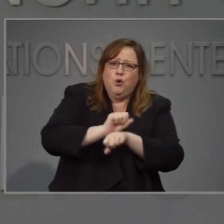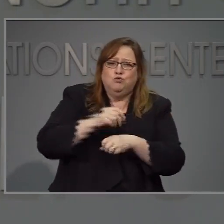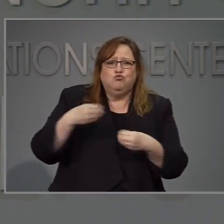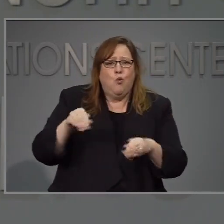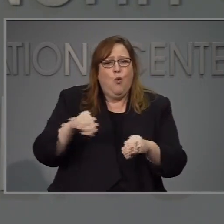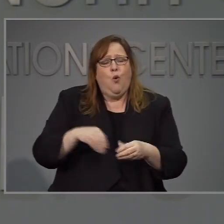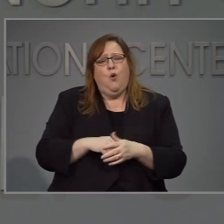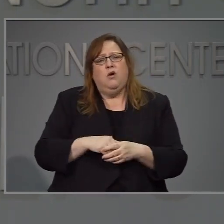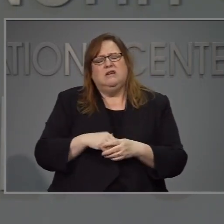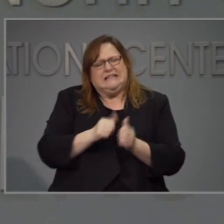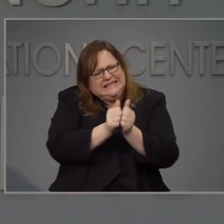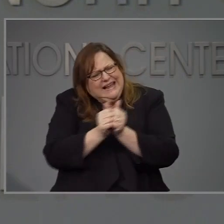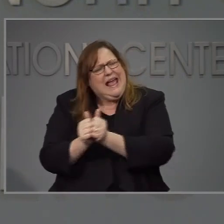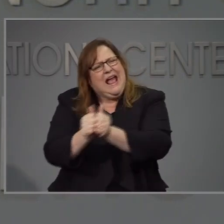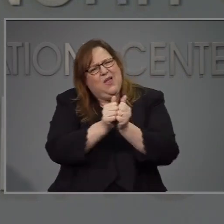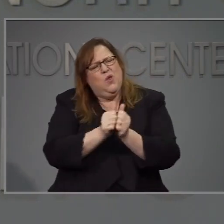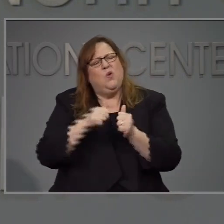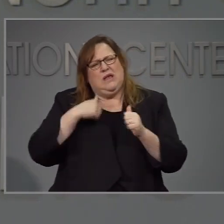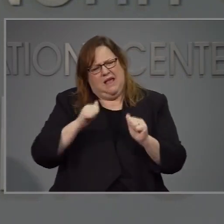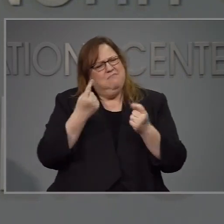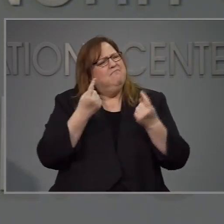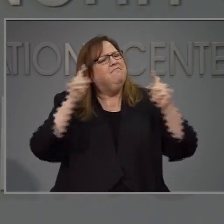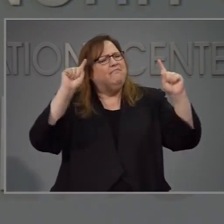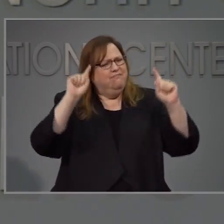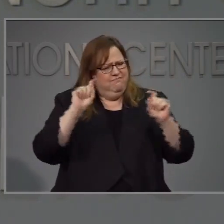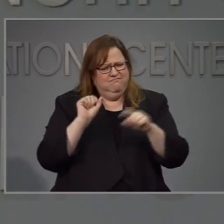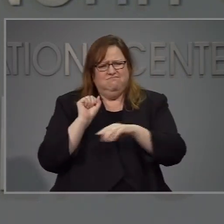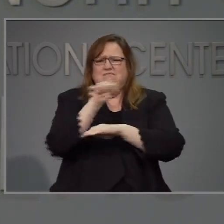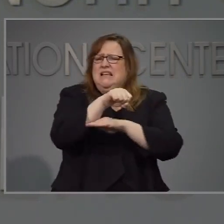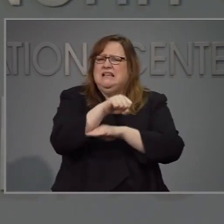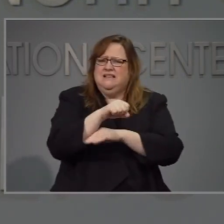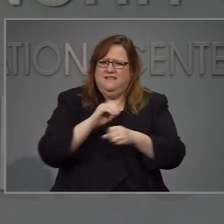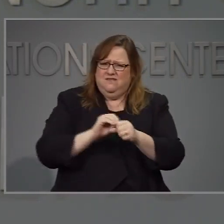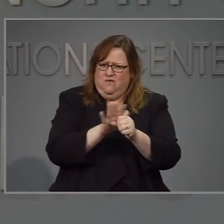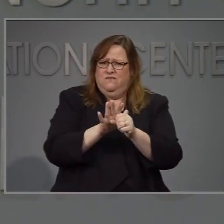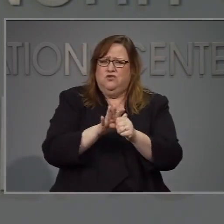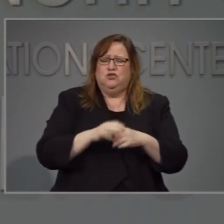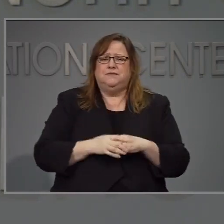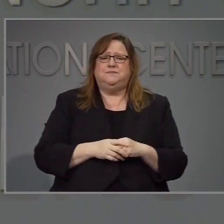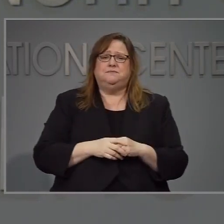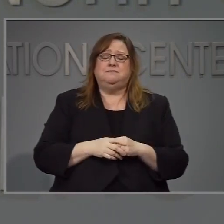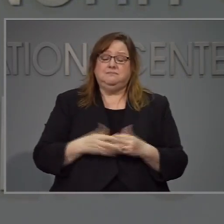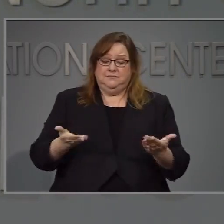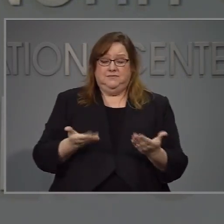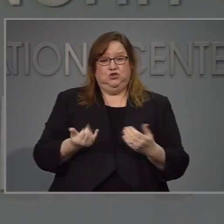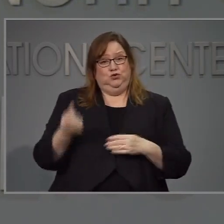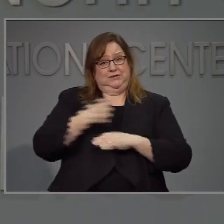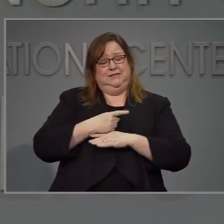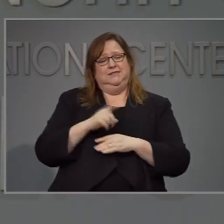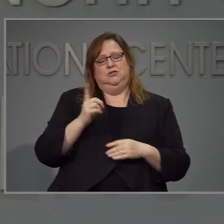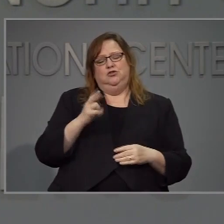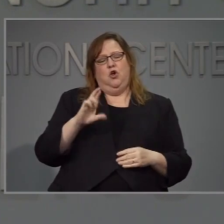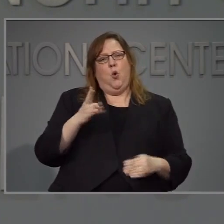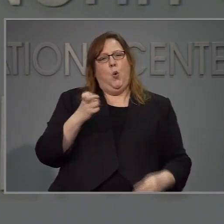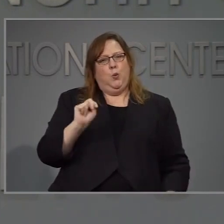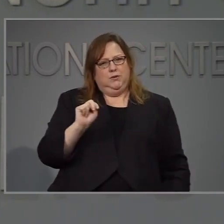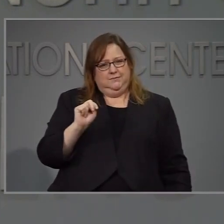OUR NEIGHBORS. THANKING OUR FRONT LINE WORKERS. GETTING SOME FRESH AIR WHEN WE CAN. AND WORKING TOGETHER TO DEFEAT